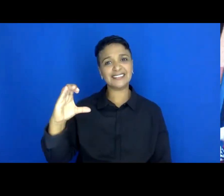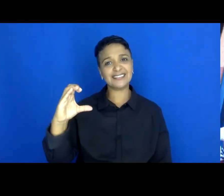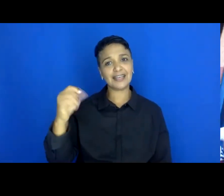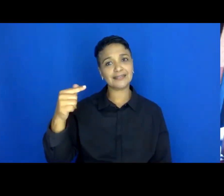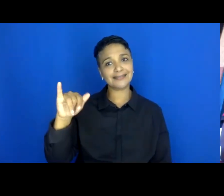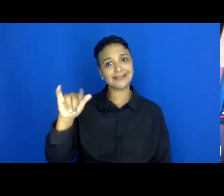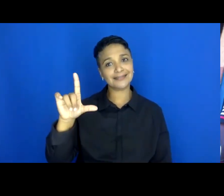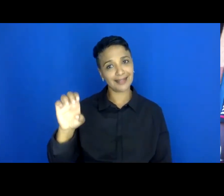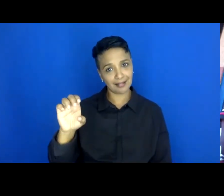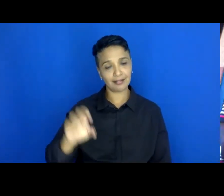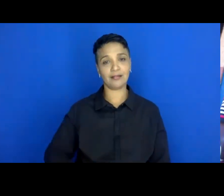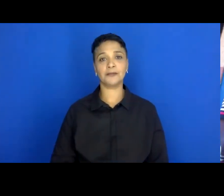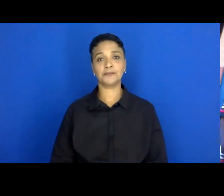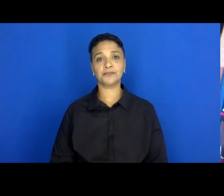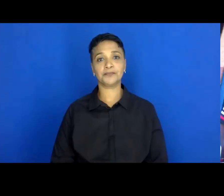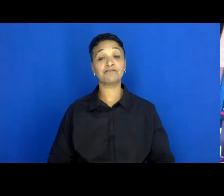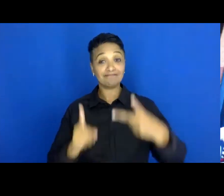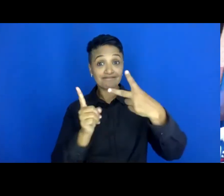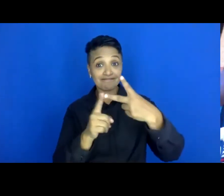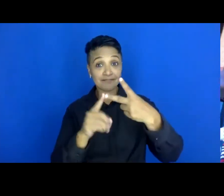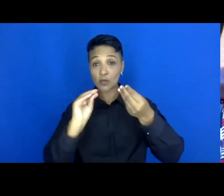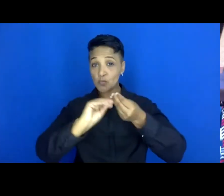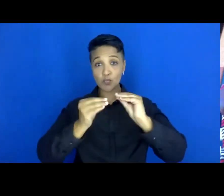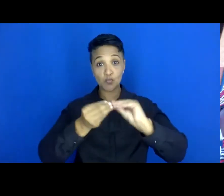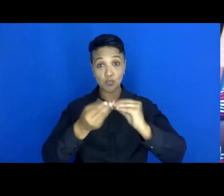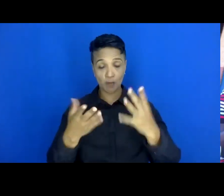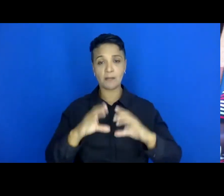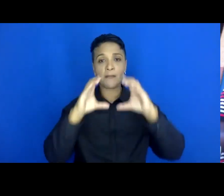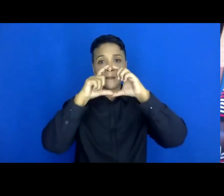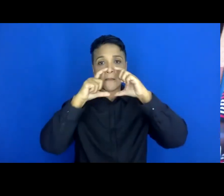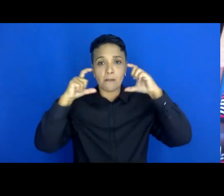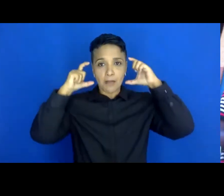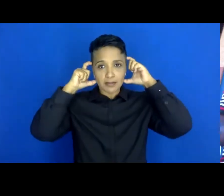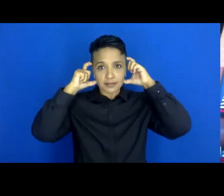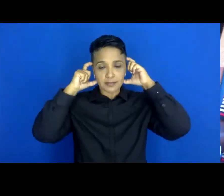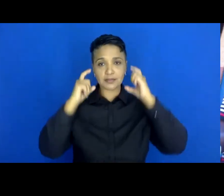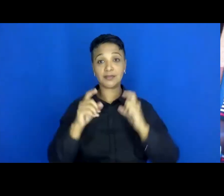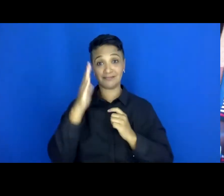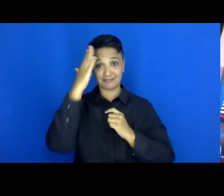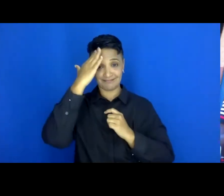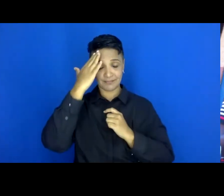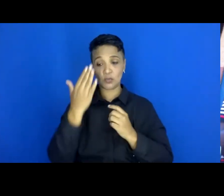are also a challenge because a deaf-blind person if you close yourself you feel the